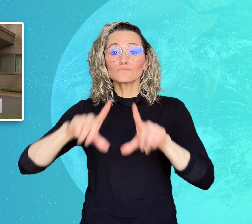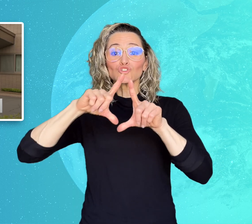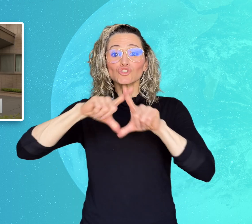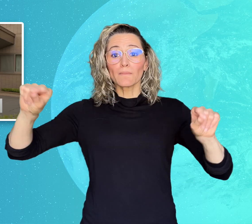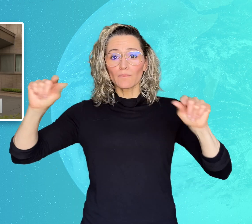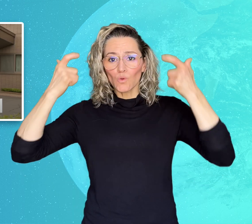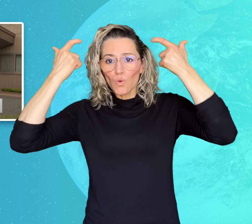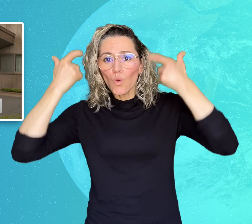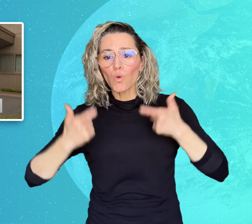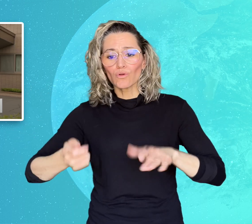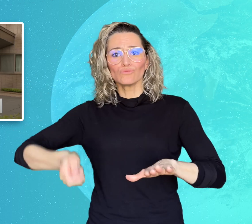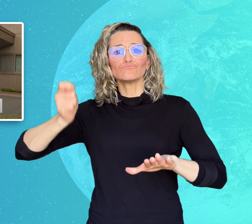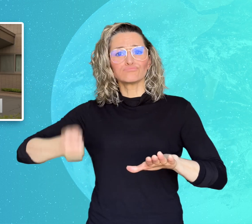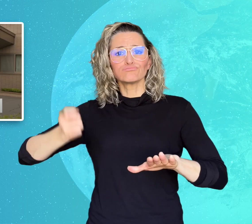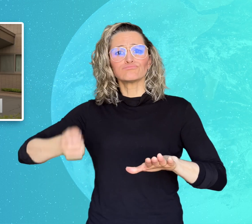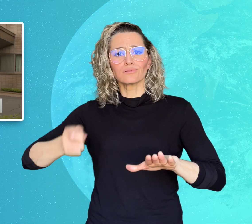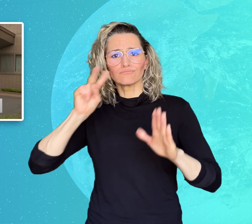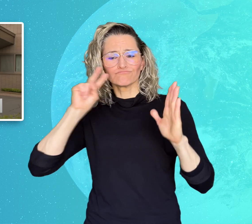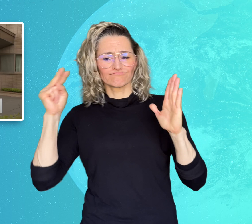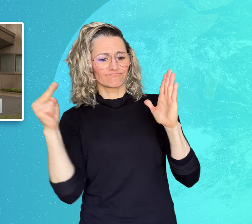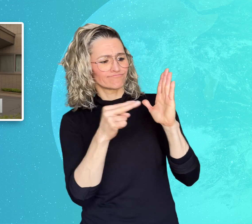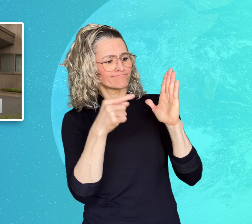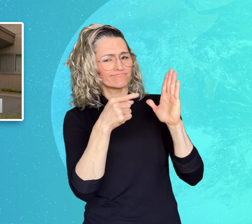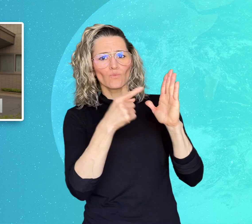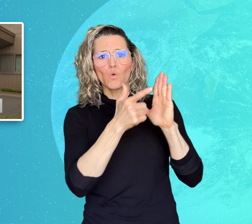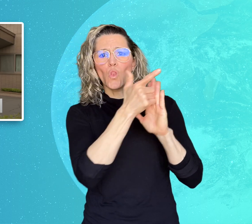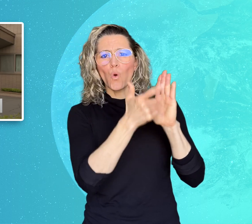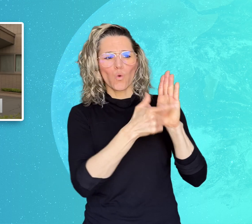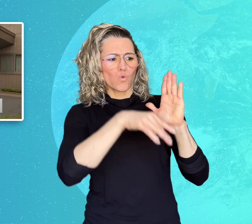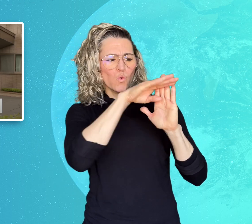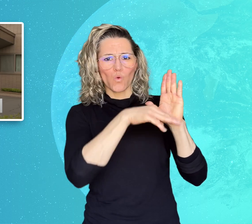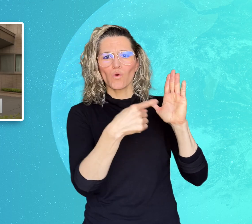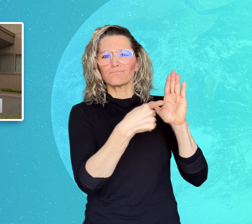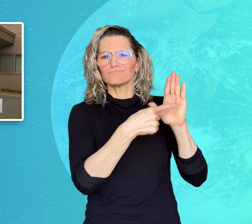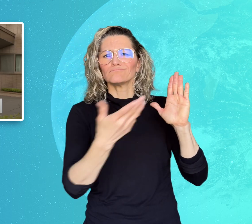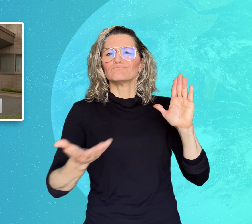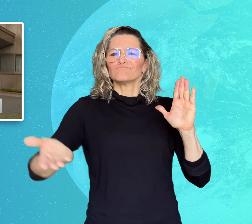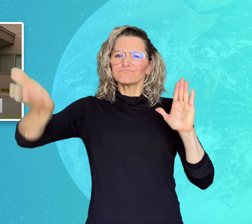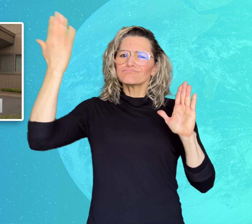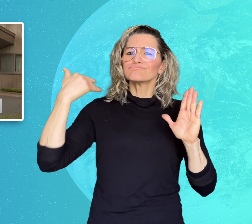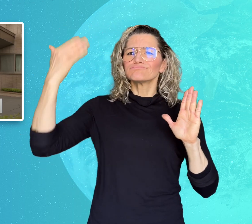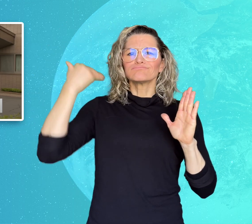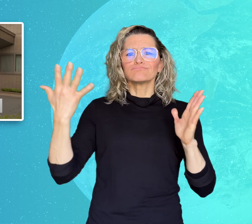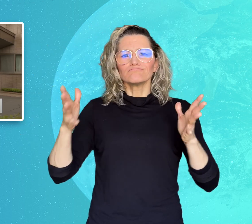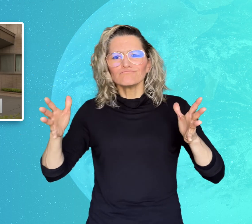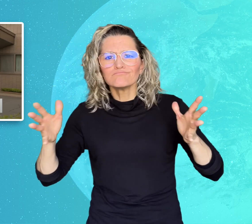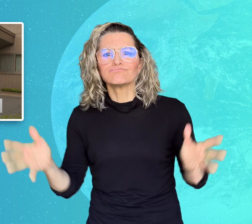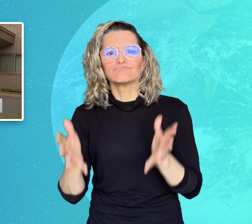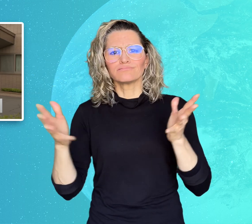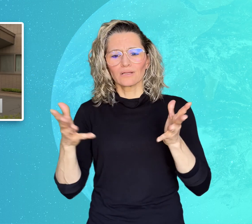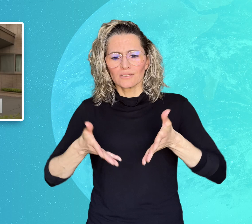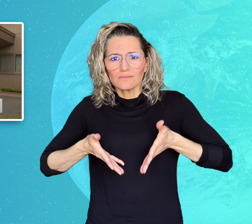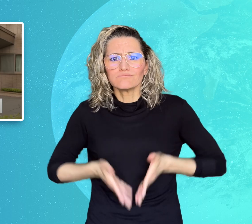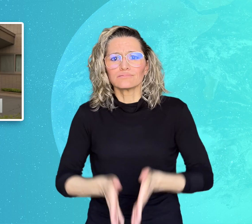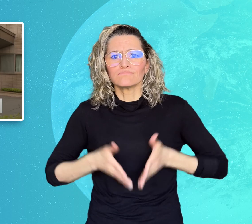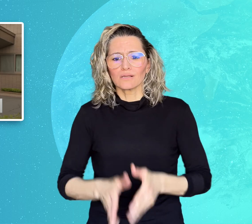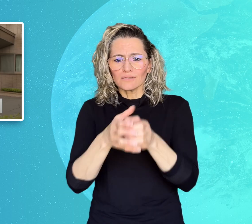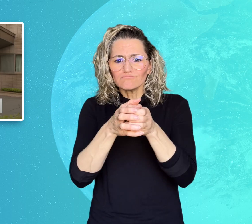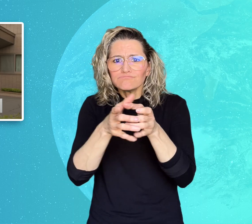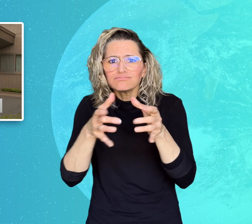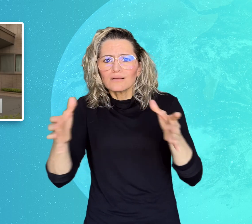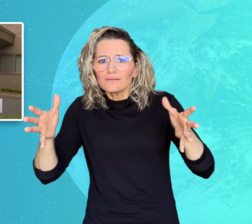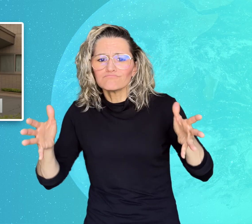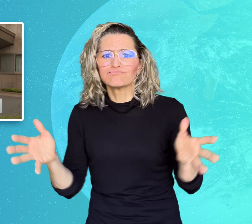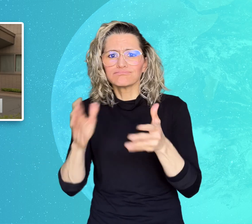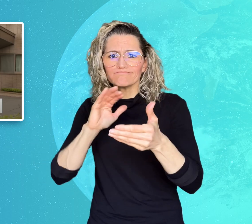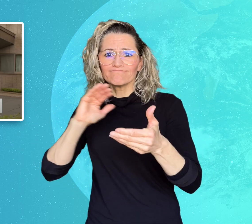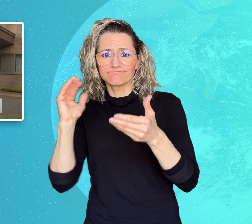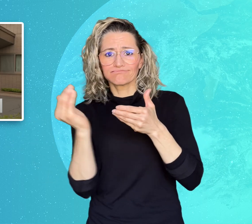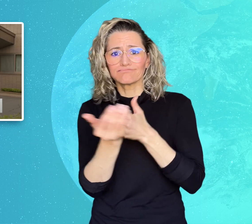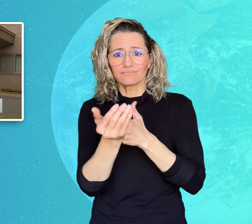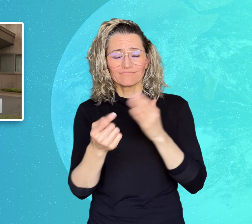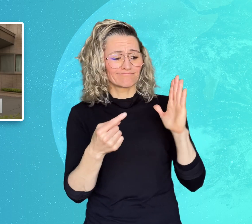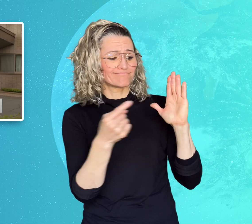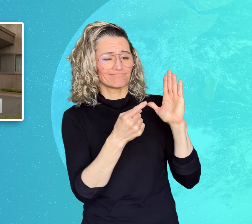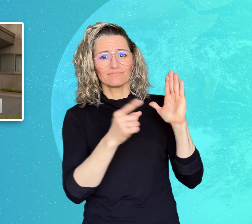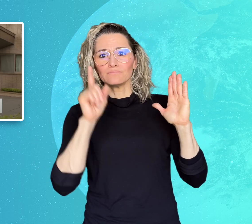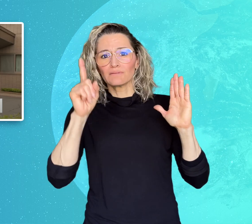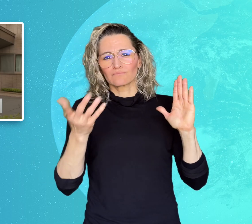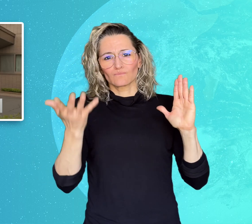A Japanese court ordered the government to pay damages to a Deaf woman